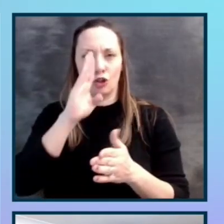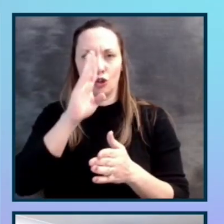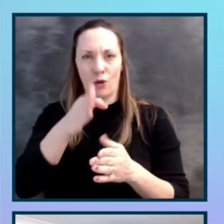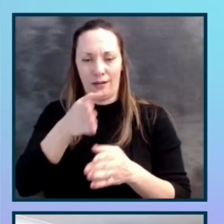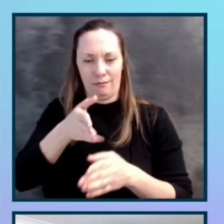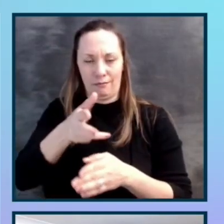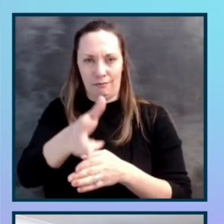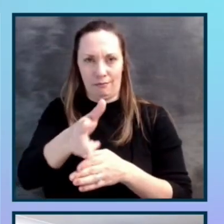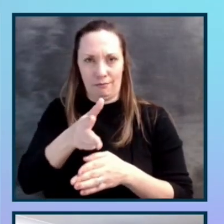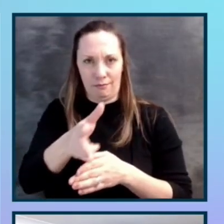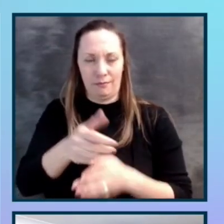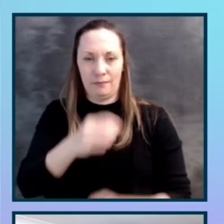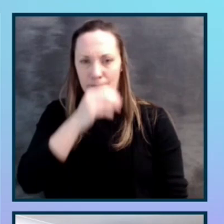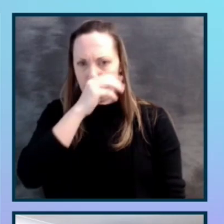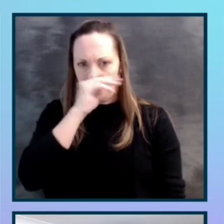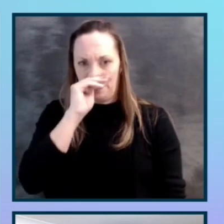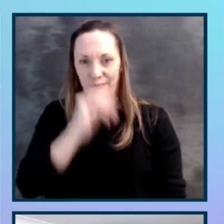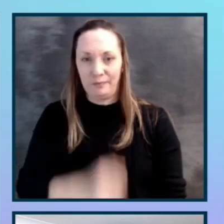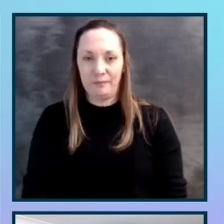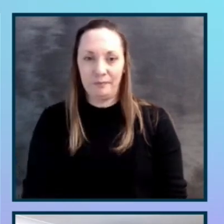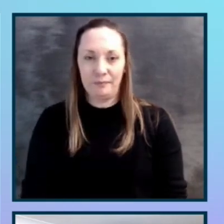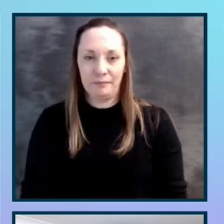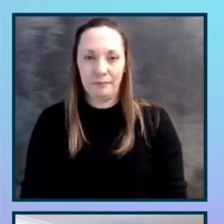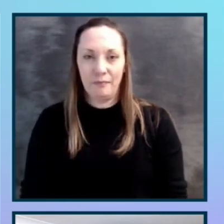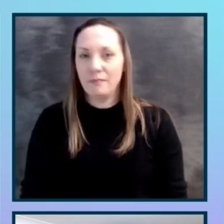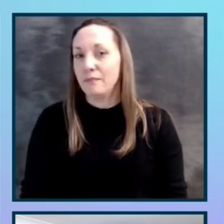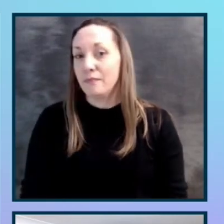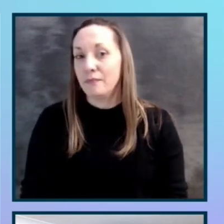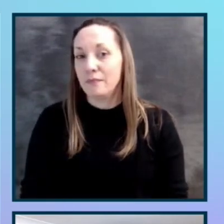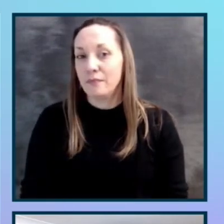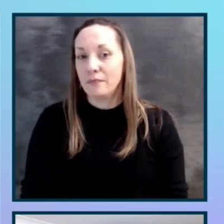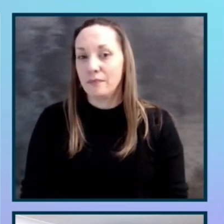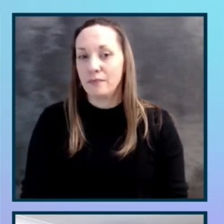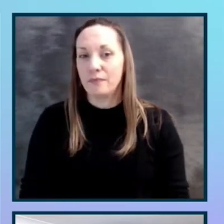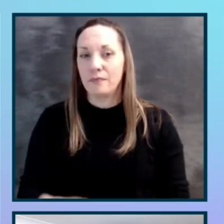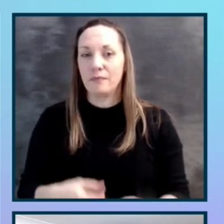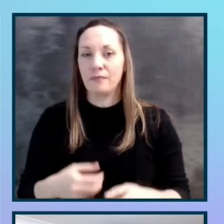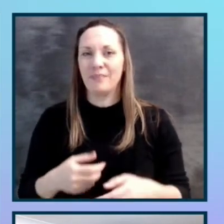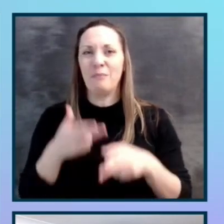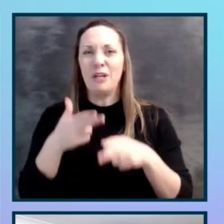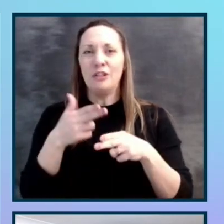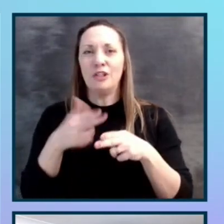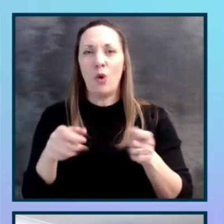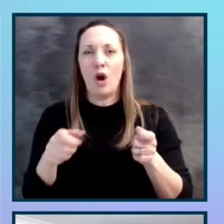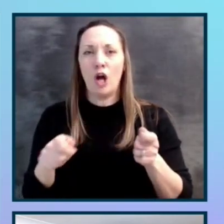Pulling in, just make a slightly. West southwest. Shorter turn. West southwest,